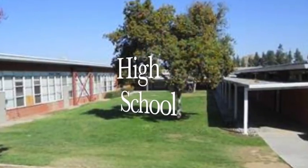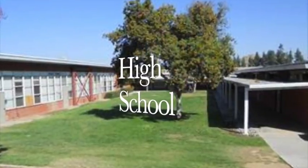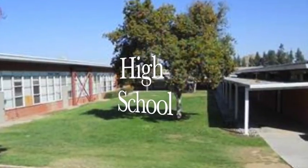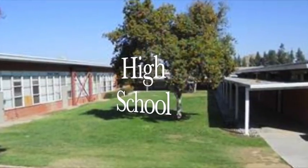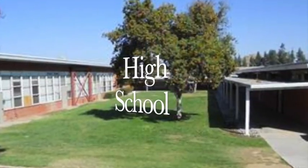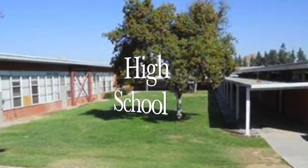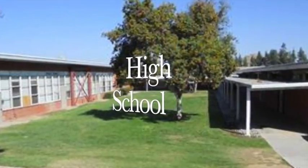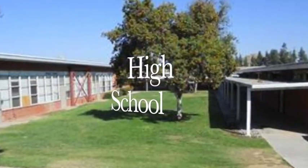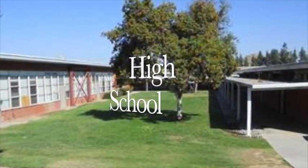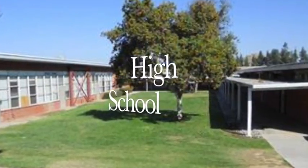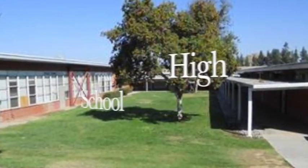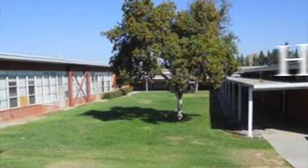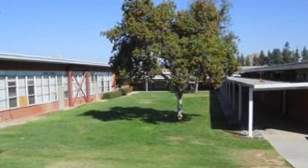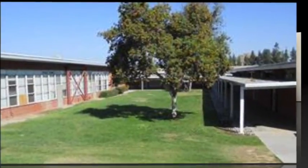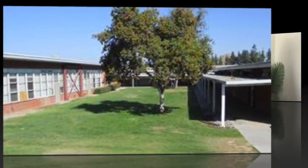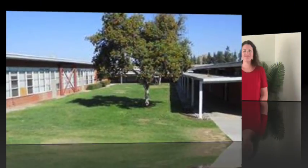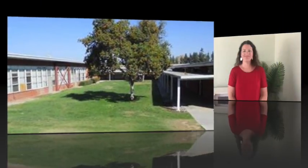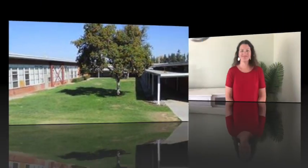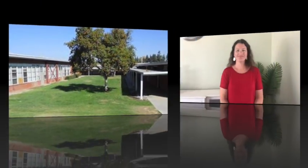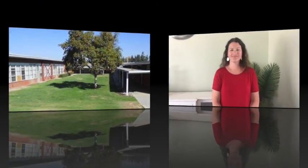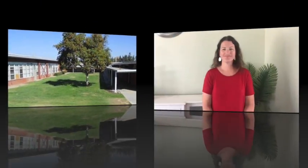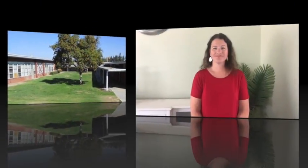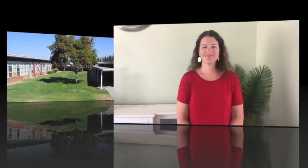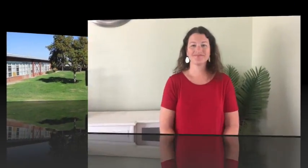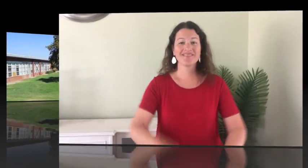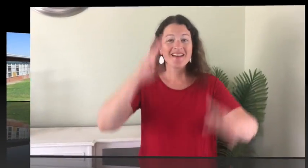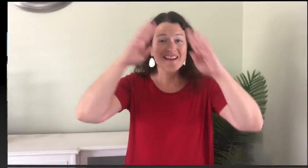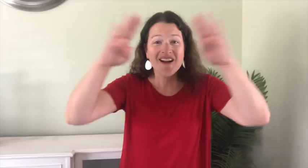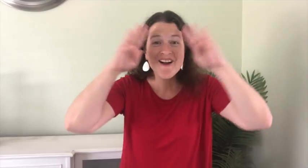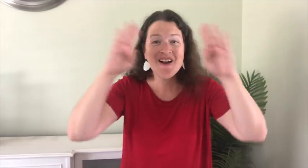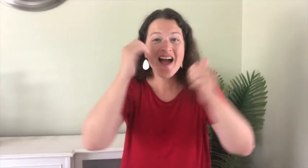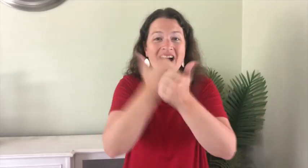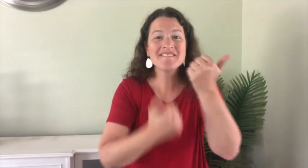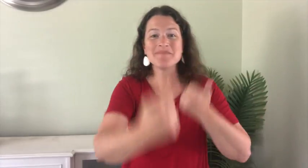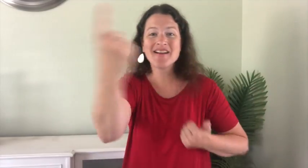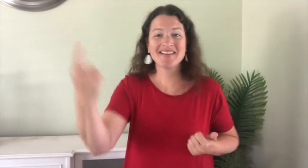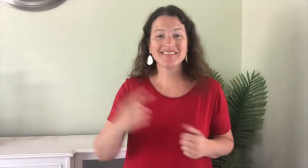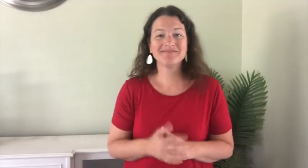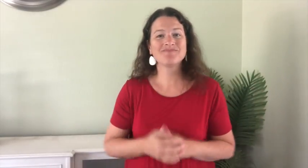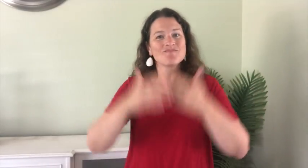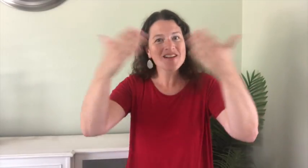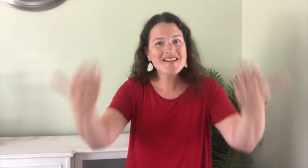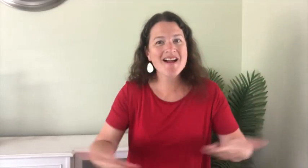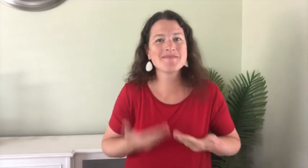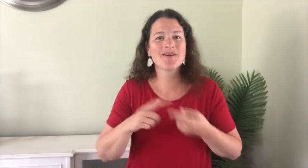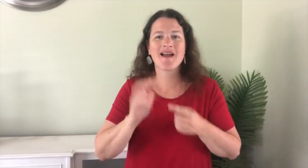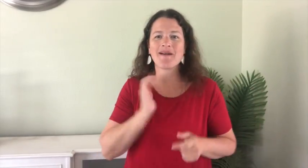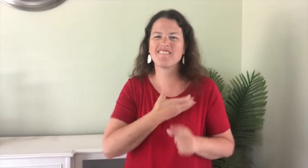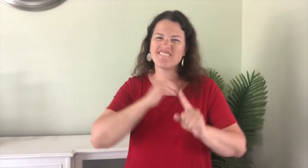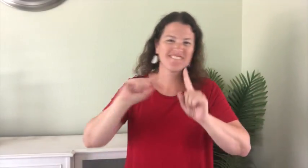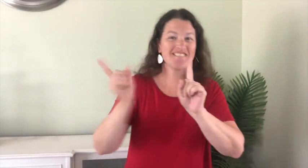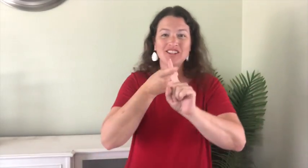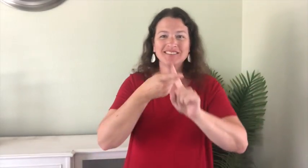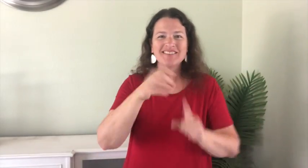Hi everyone, welcome to our first